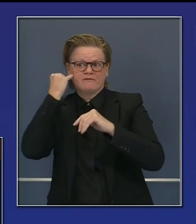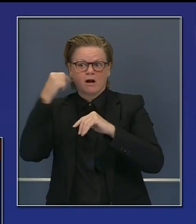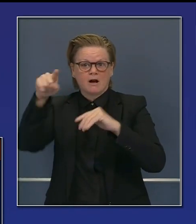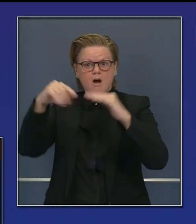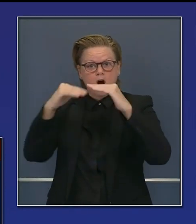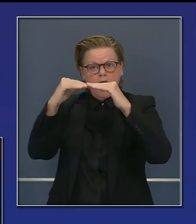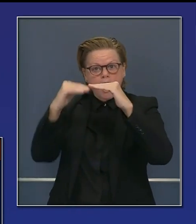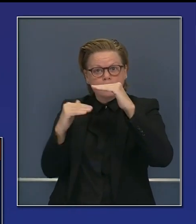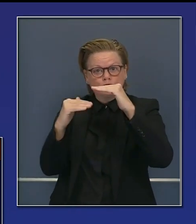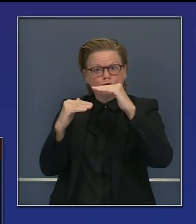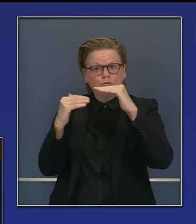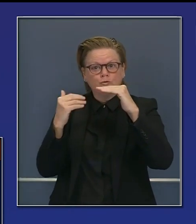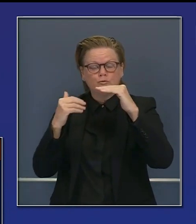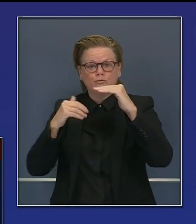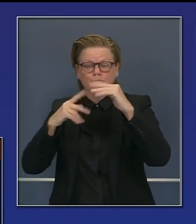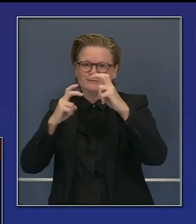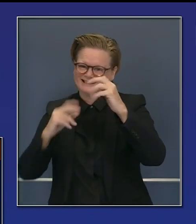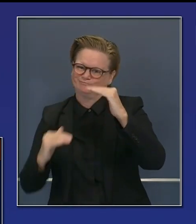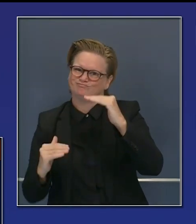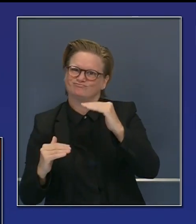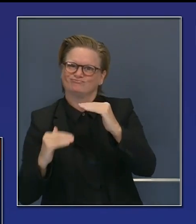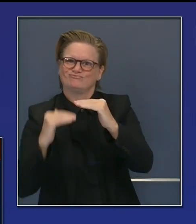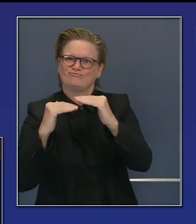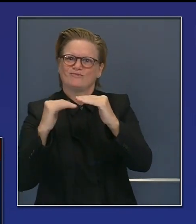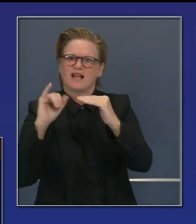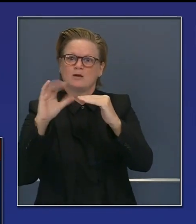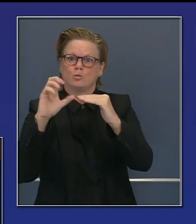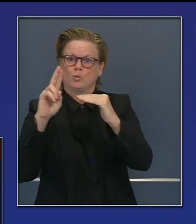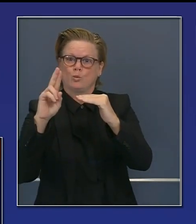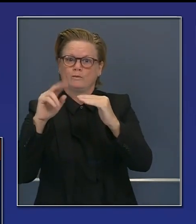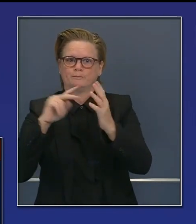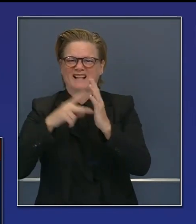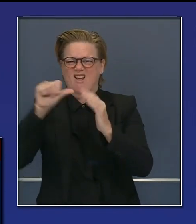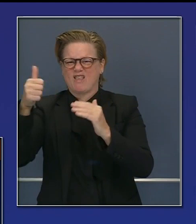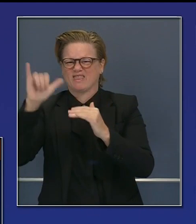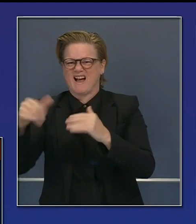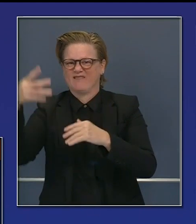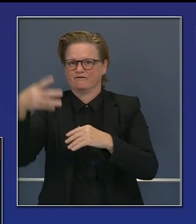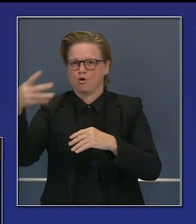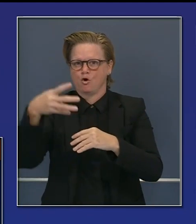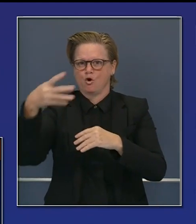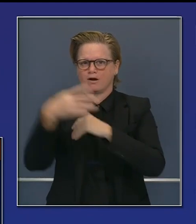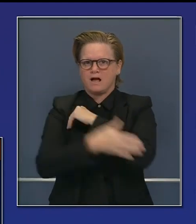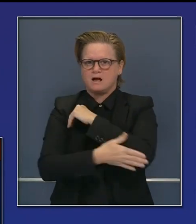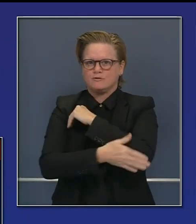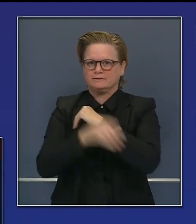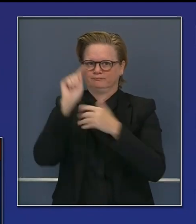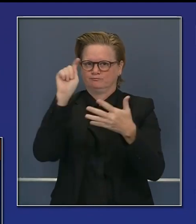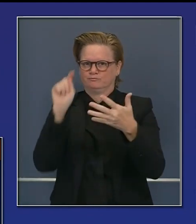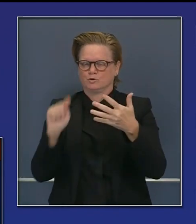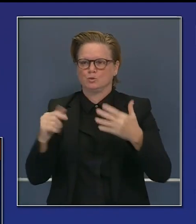THE STATE OF CALIFORNIA WILL DROP IN THESE FIVE REGIONS. NOT JUST IN THE AGGREGATE,